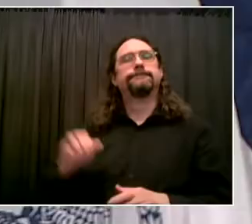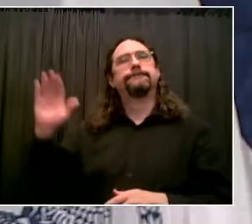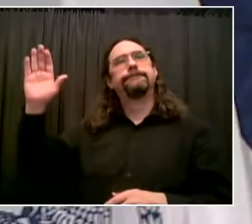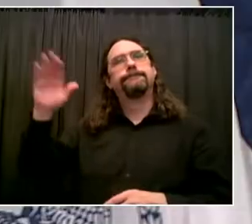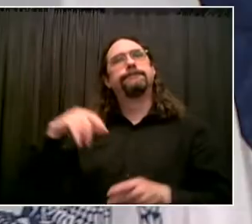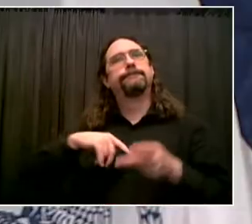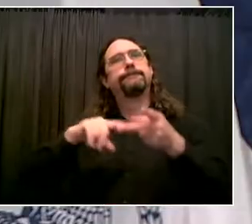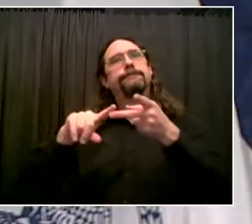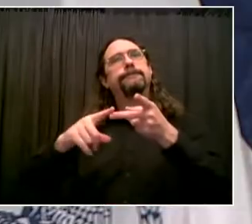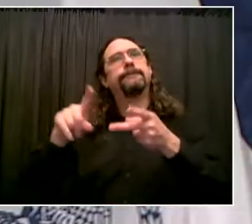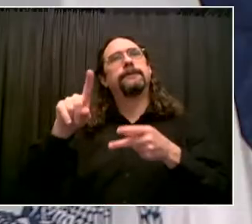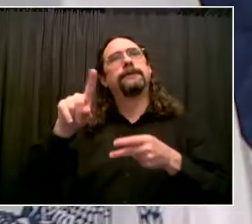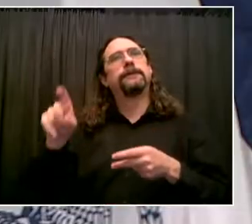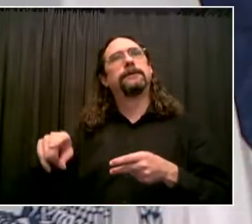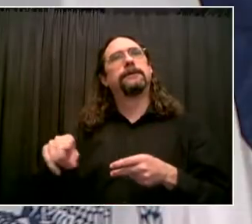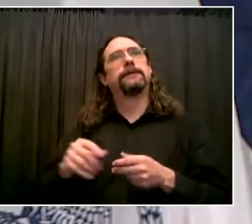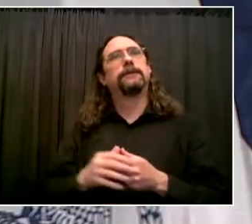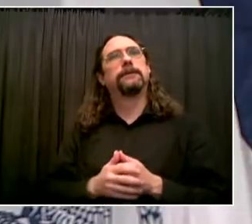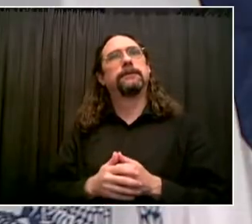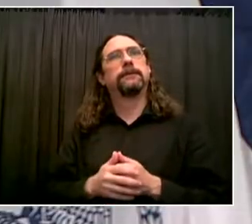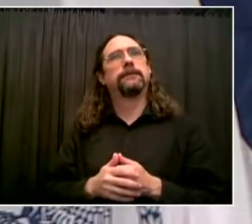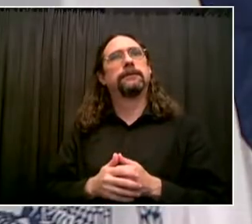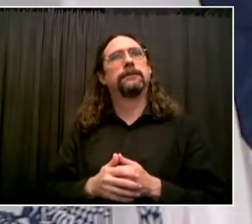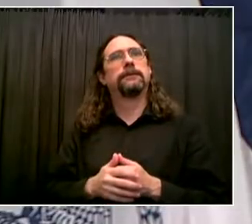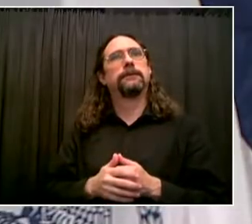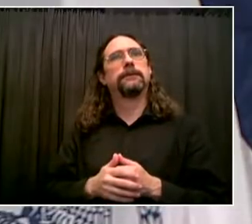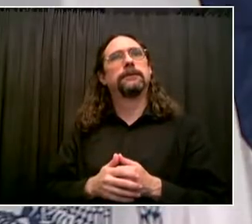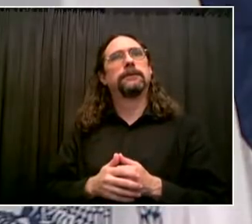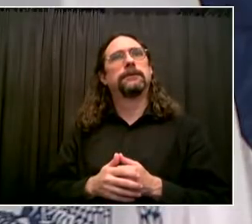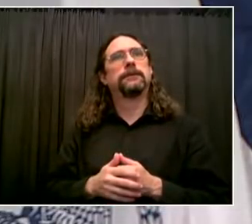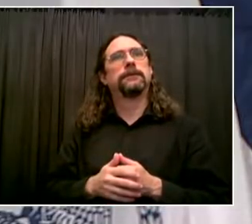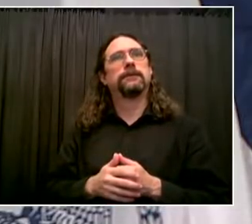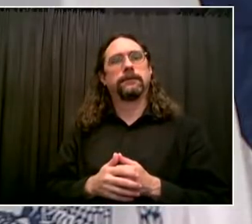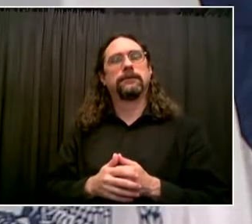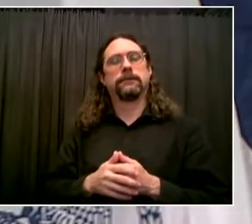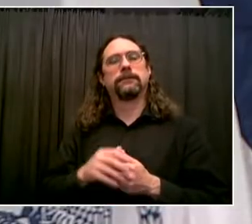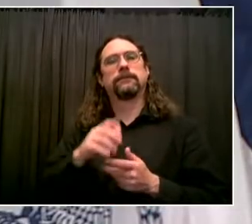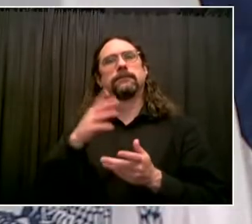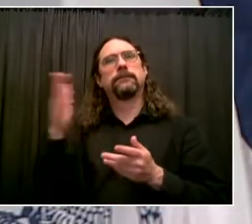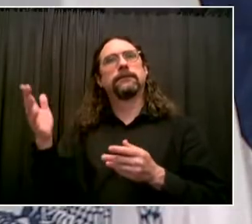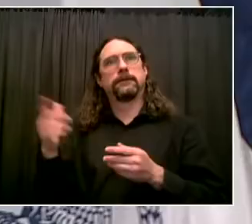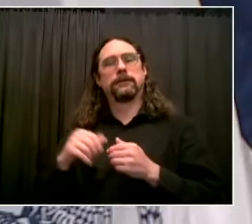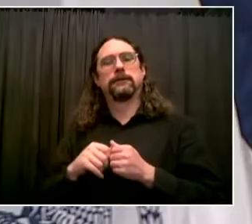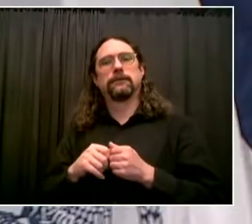ASK ABOUT OPERATION CEASE- FIRE. I KNOW THE PROGRAM IS LIIMTEBED CAUSE